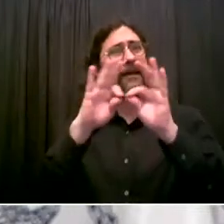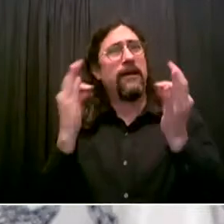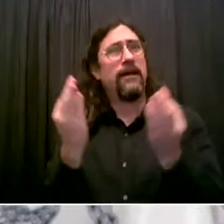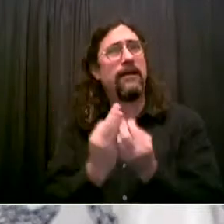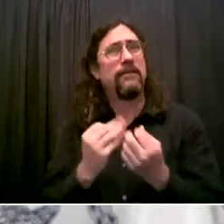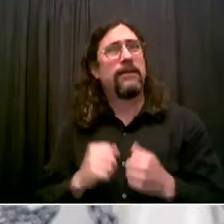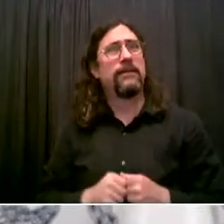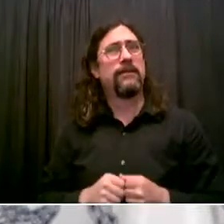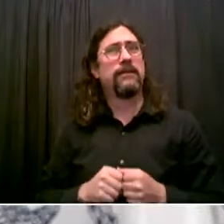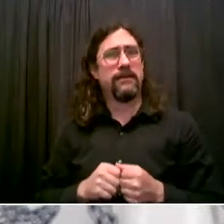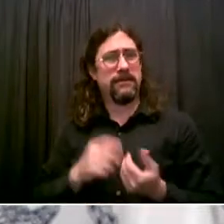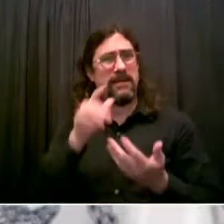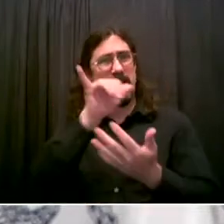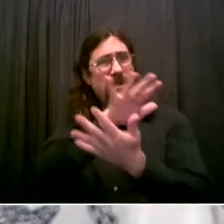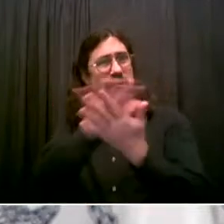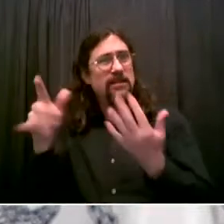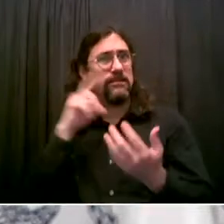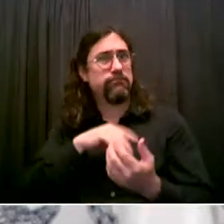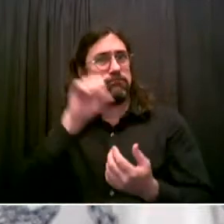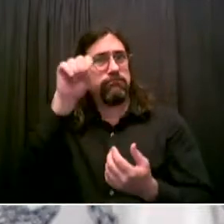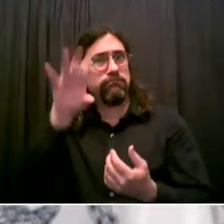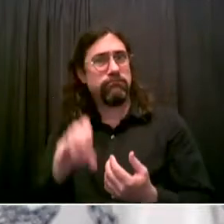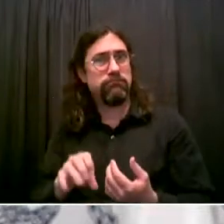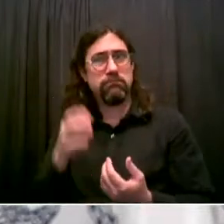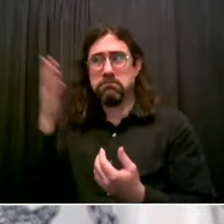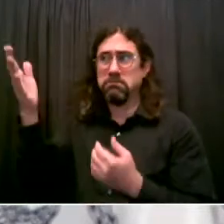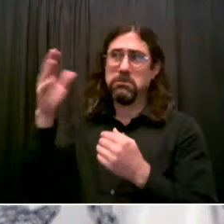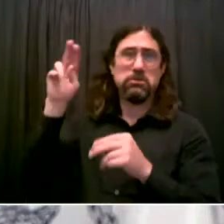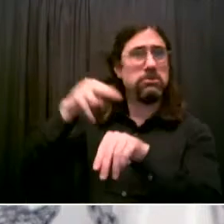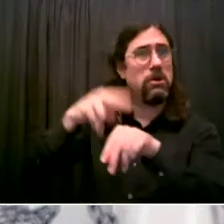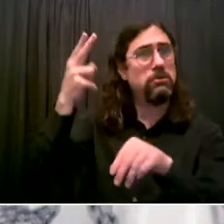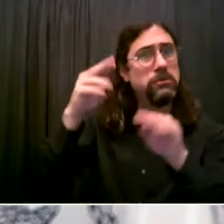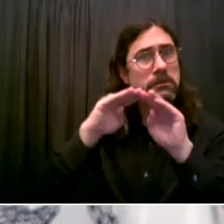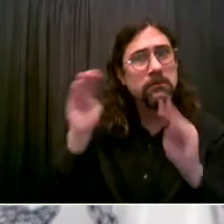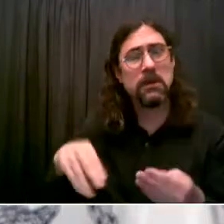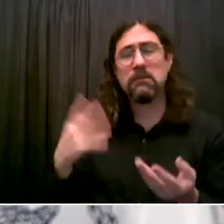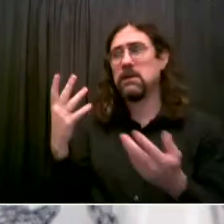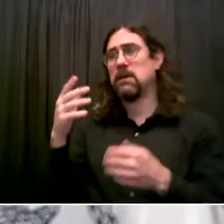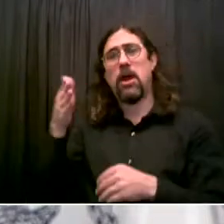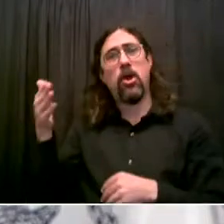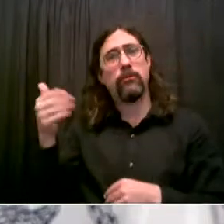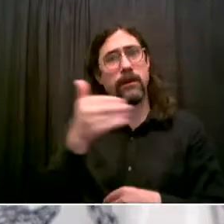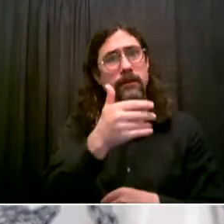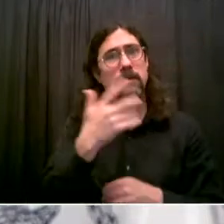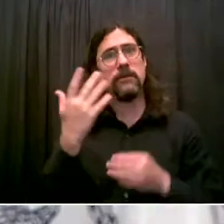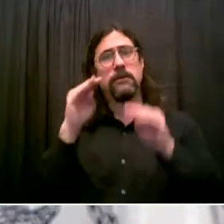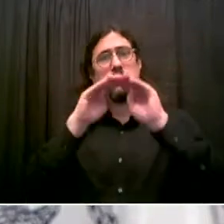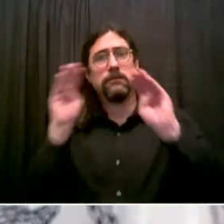DO YOU WANT TO GO TO THE NATURAL HISTORY MUSEUM OR CONEY